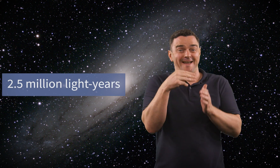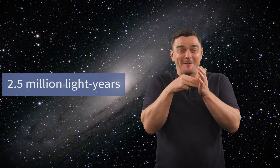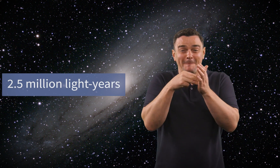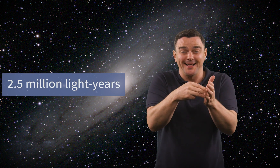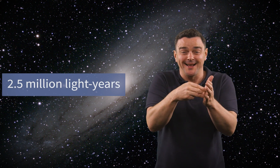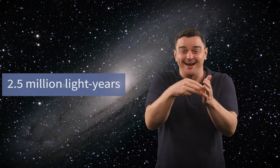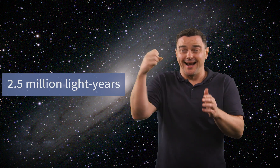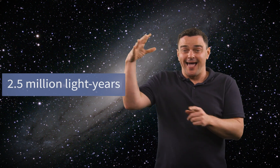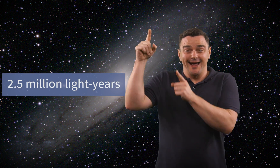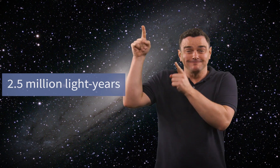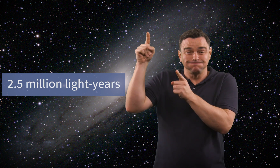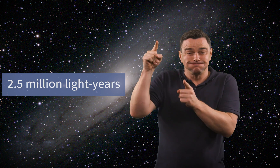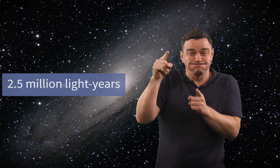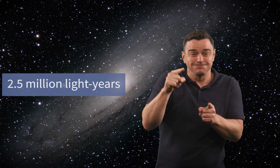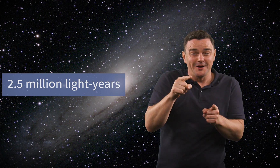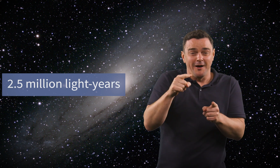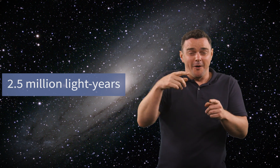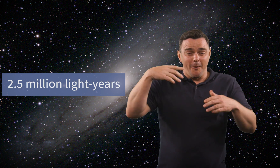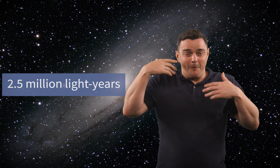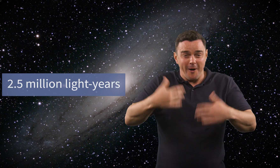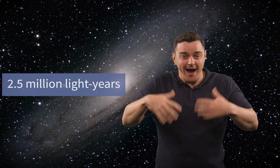2.5 million light-years away.